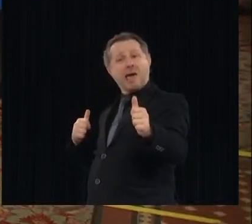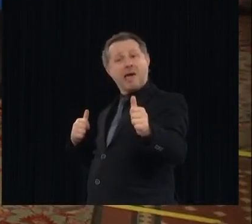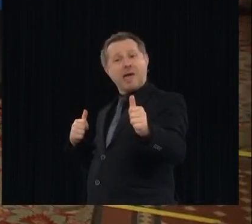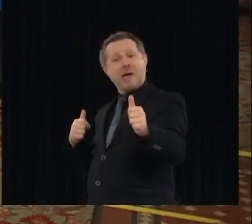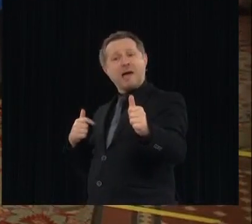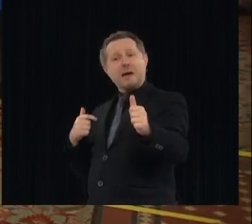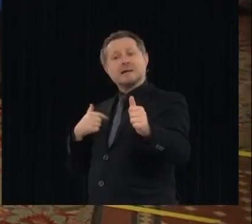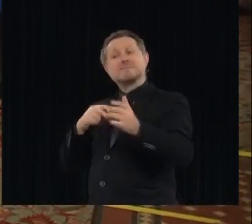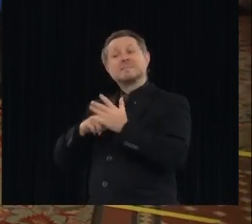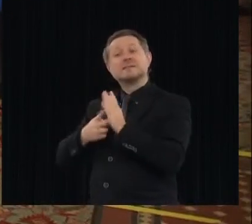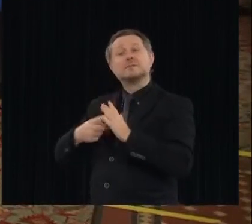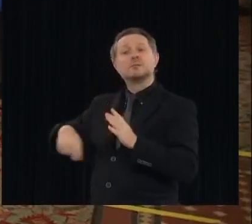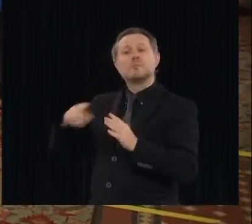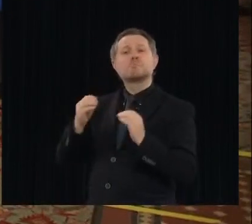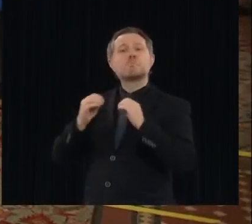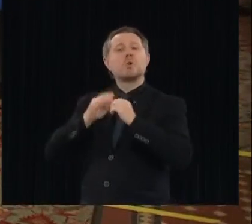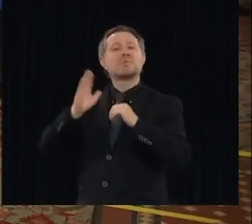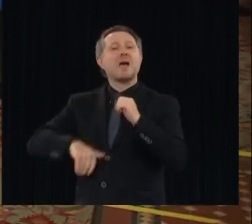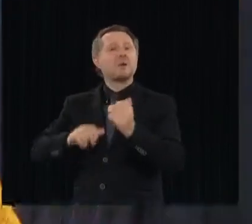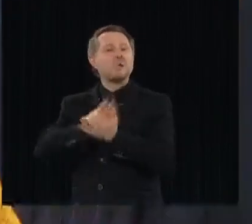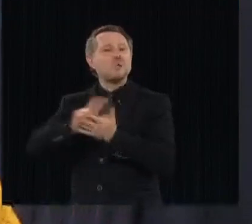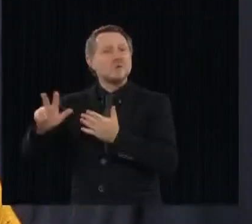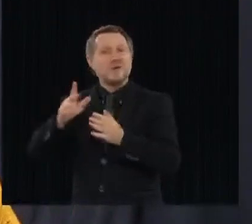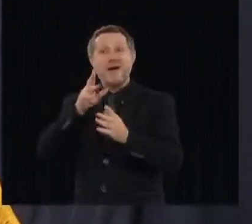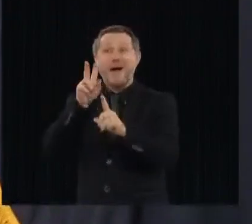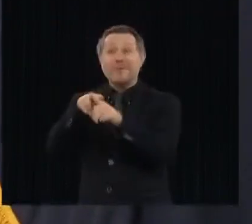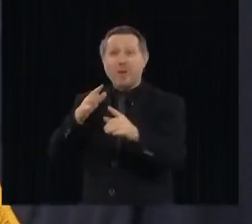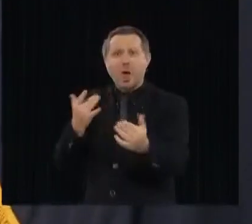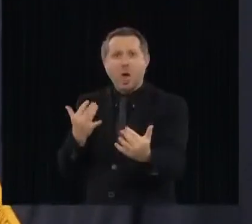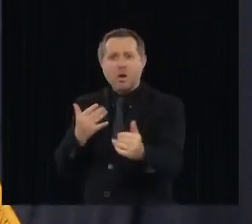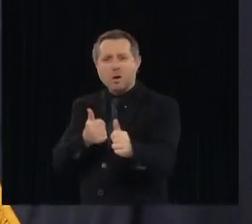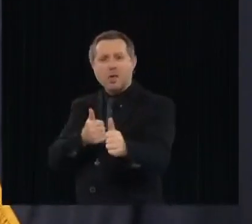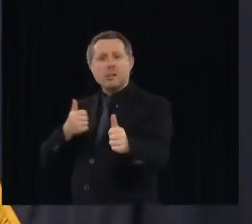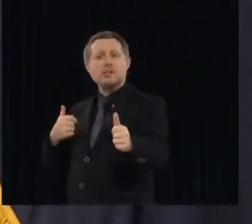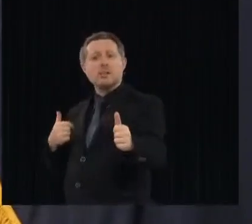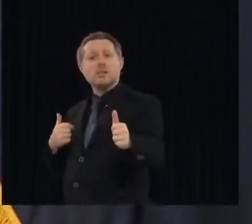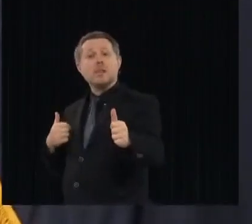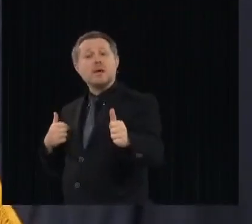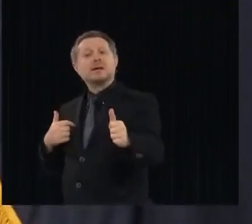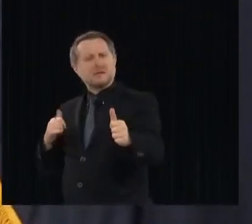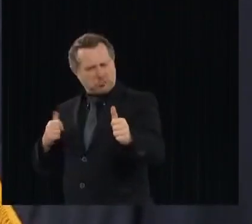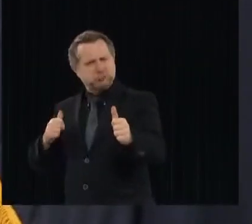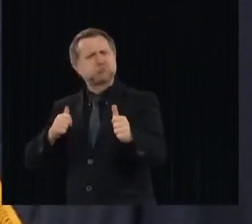CAN WE REENFORCE A COUPLE OF THOSE POINTS? BACKLOG IS A CLAIM THAT'S MORE